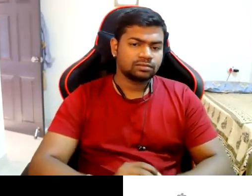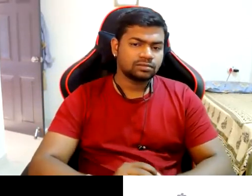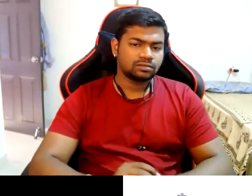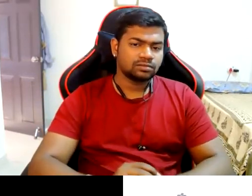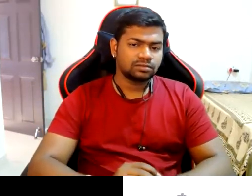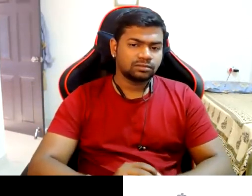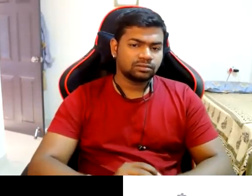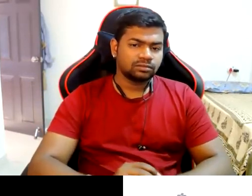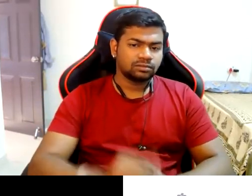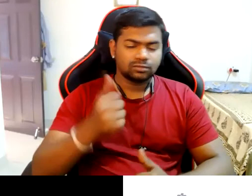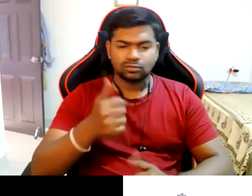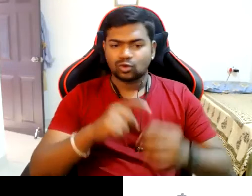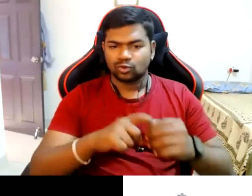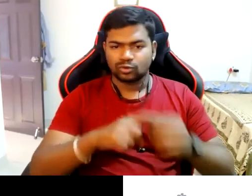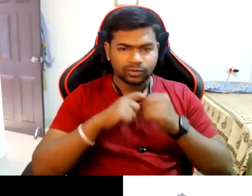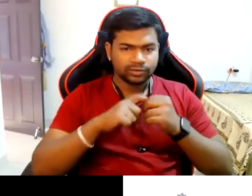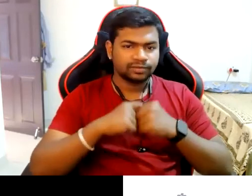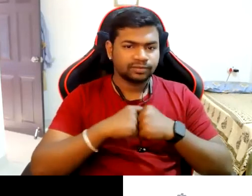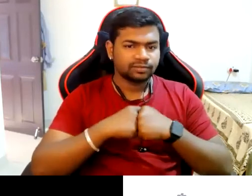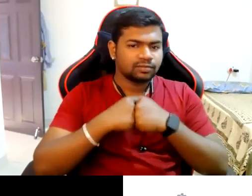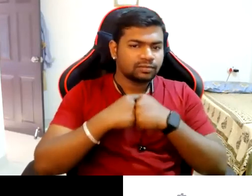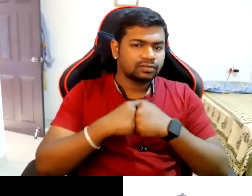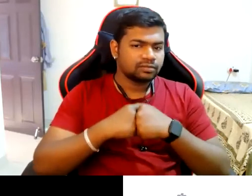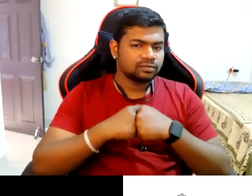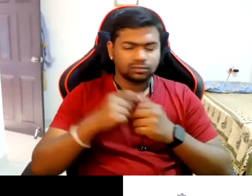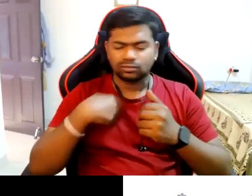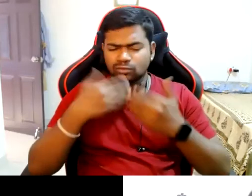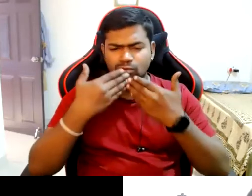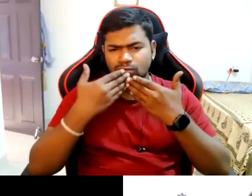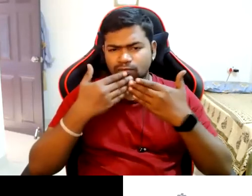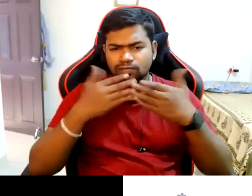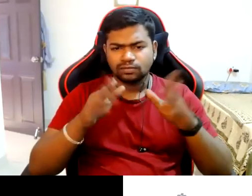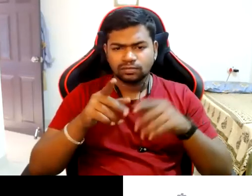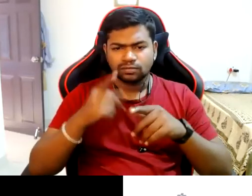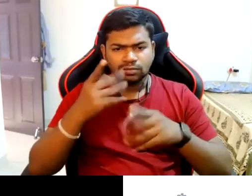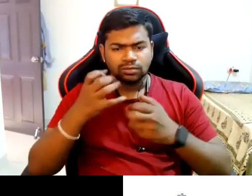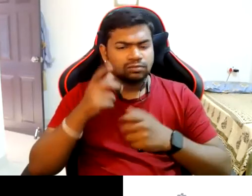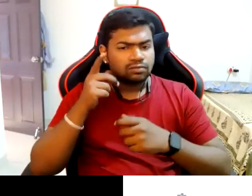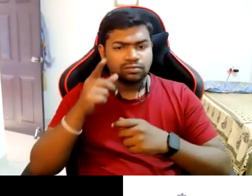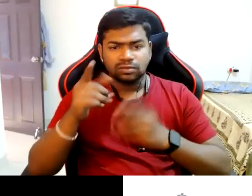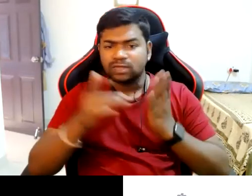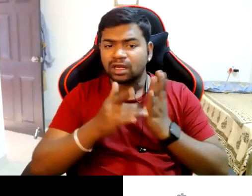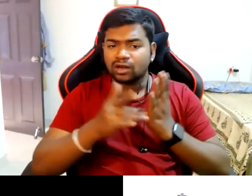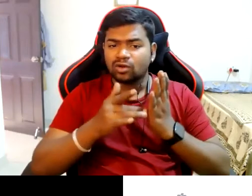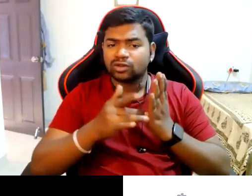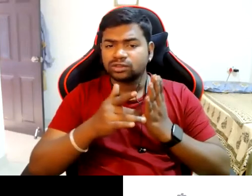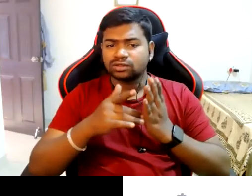Very good question and to be honest, if we want to work in a technical industry but want to work on computers,